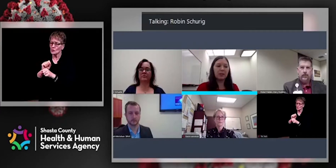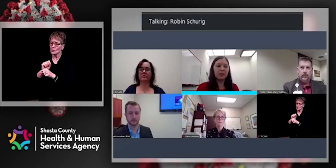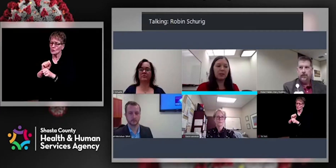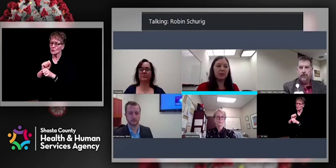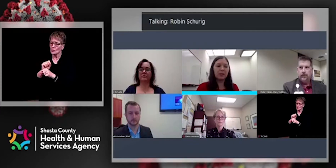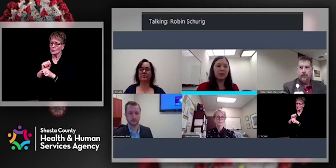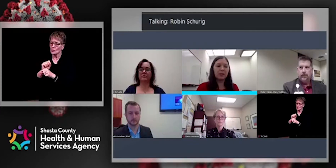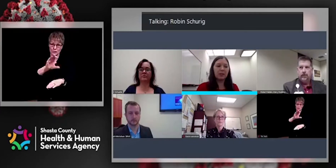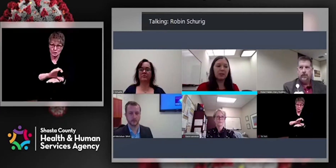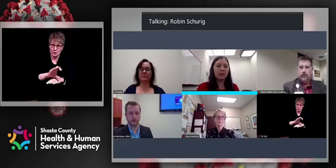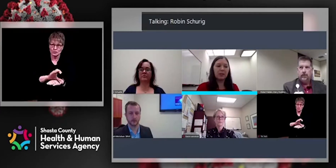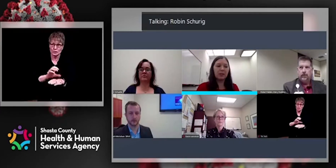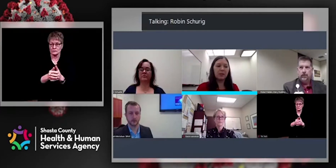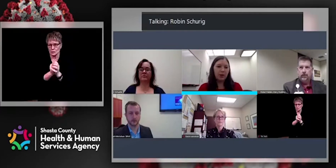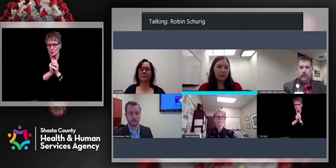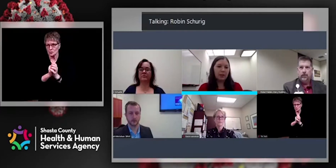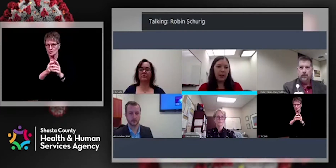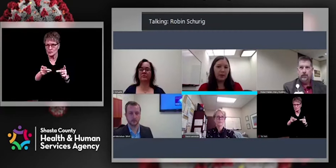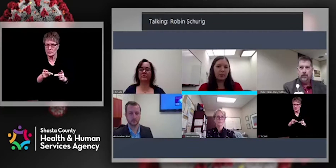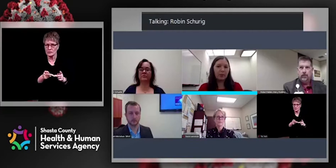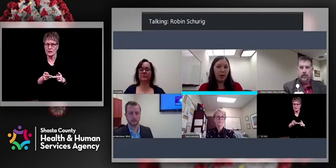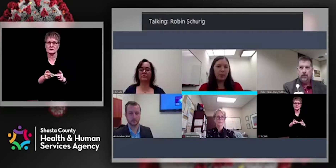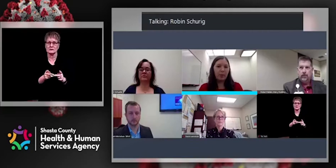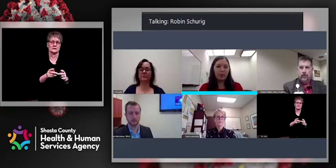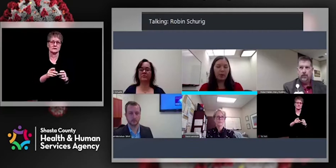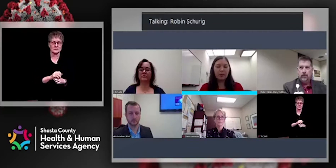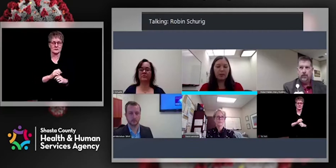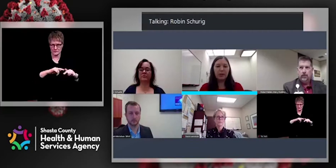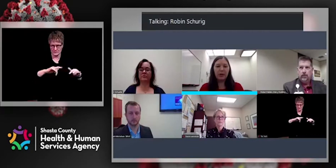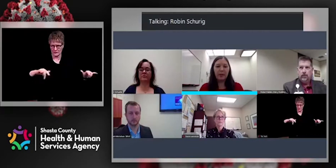Hair salons and other personal care services are still allowed to be open in the purple